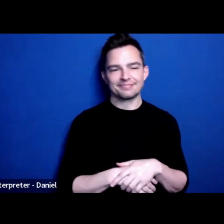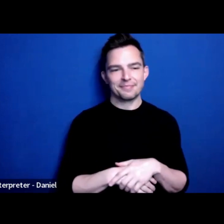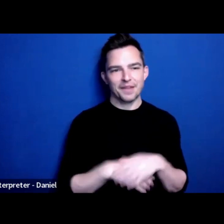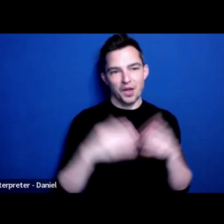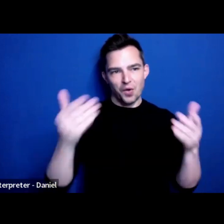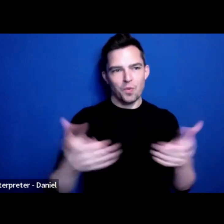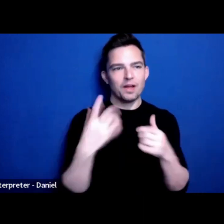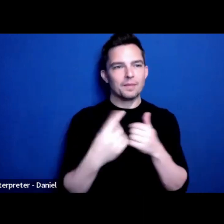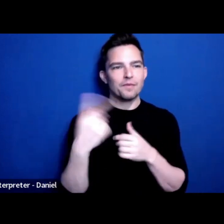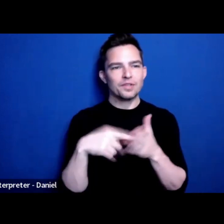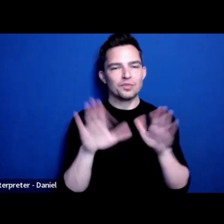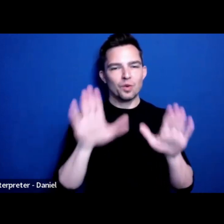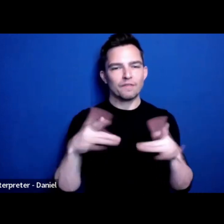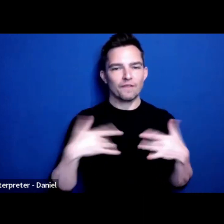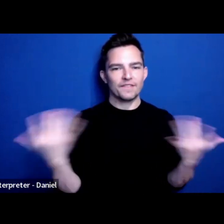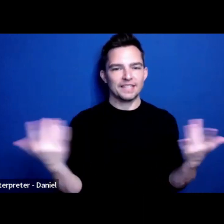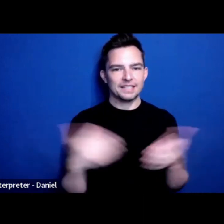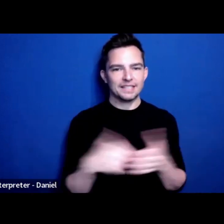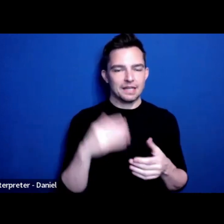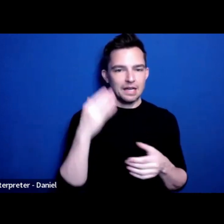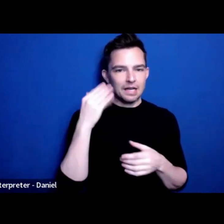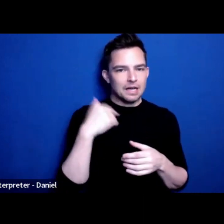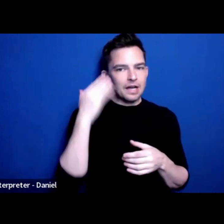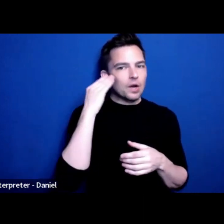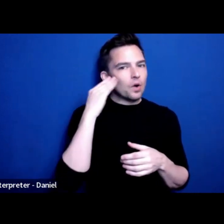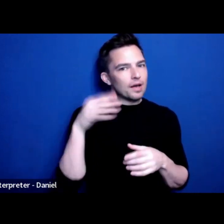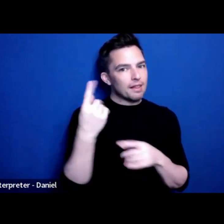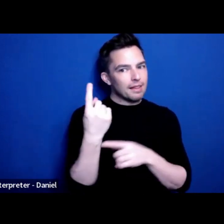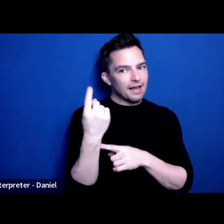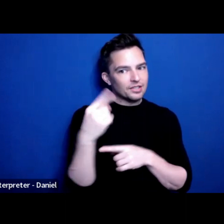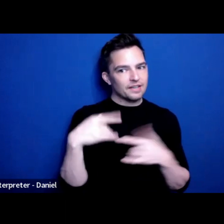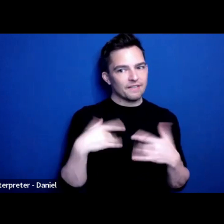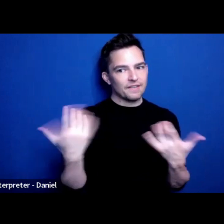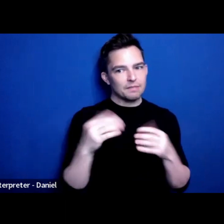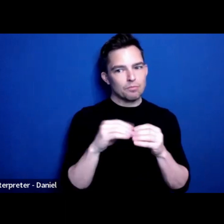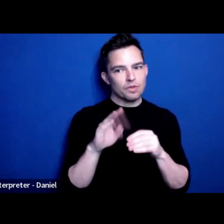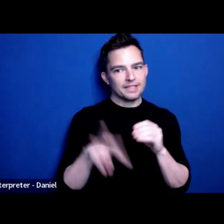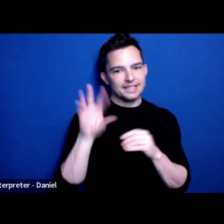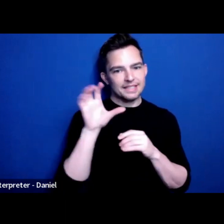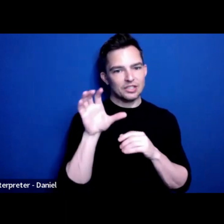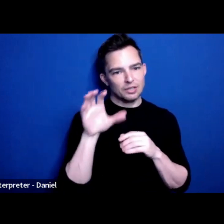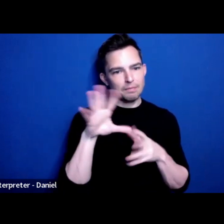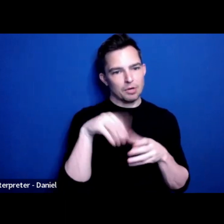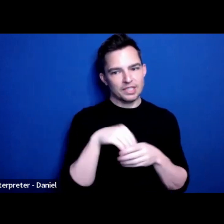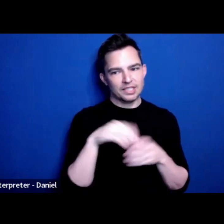everyone to the this wonderful event. I know that last year at the event, there was more than 600 participants that had